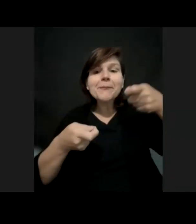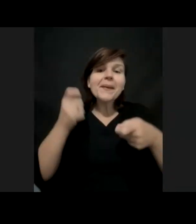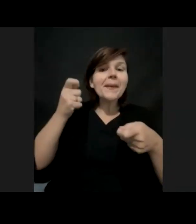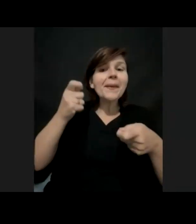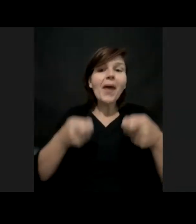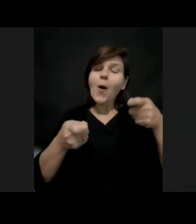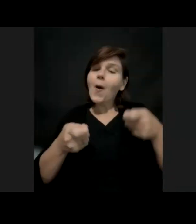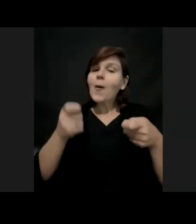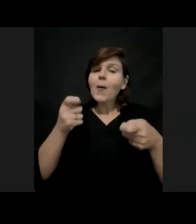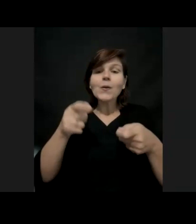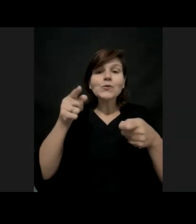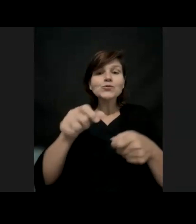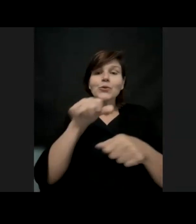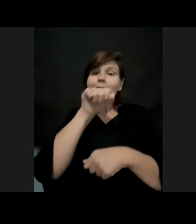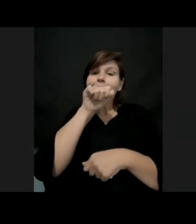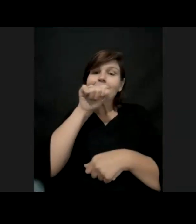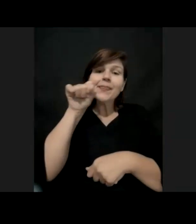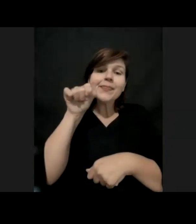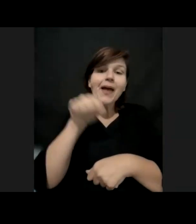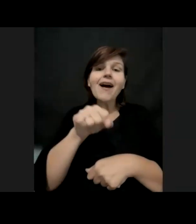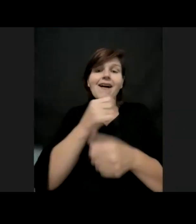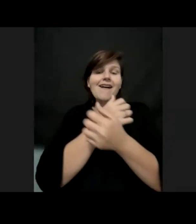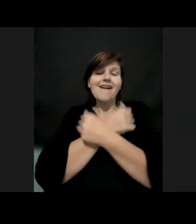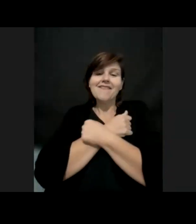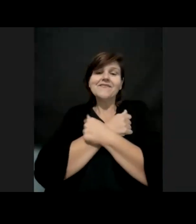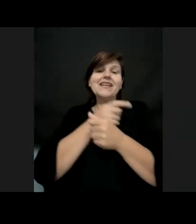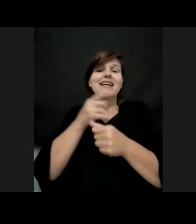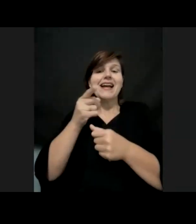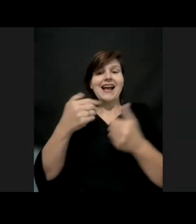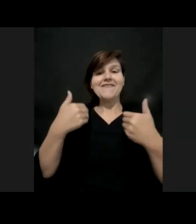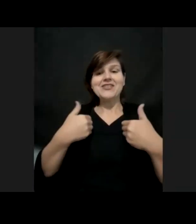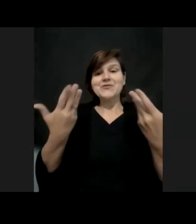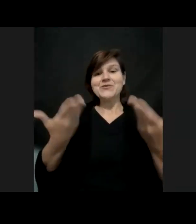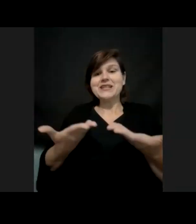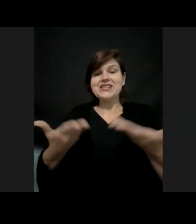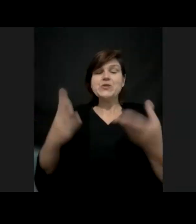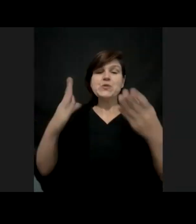We just love having you on our Story Time Show. Okay, boys and girls.